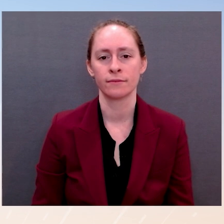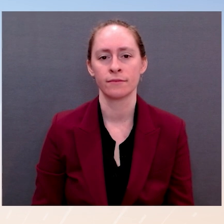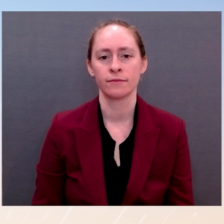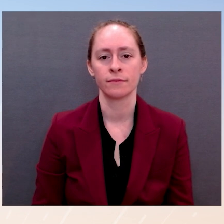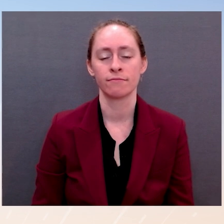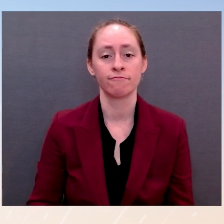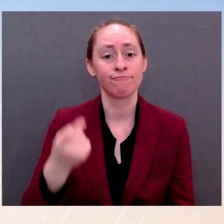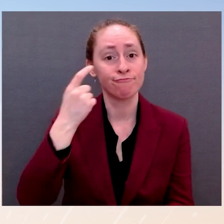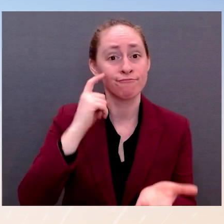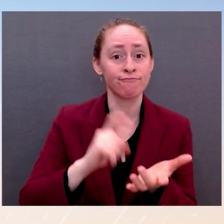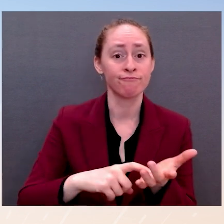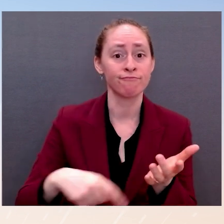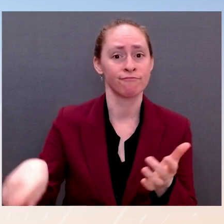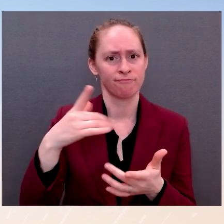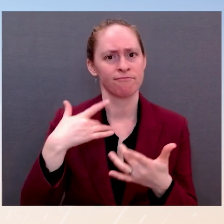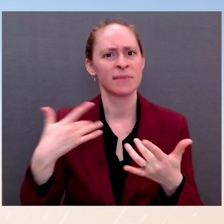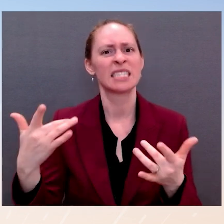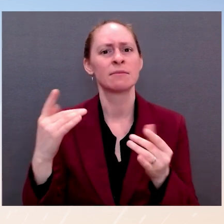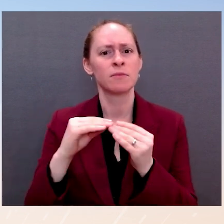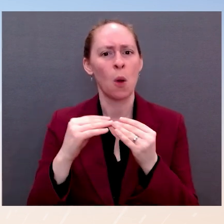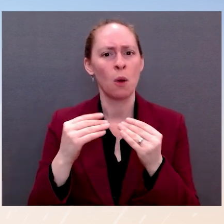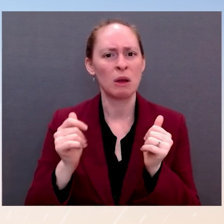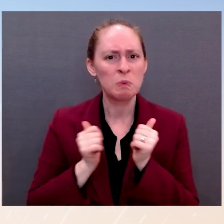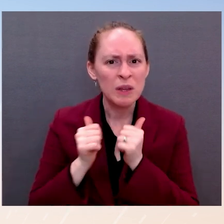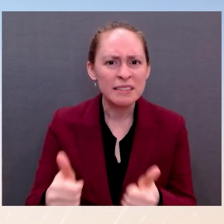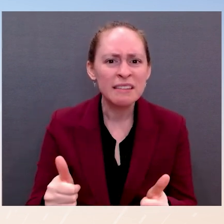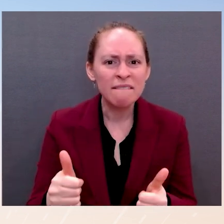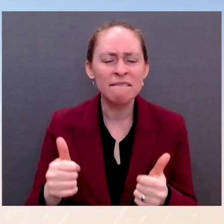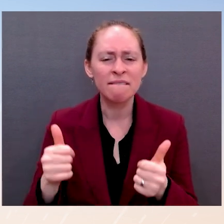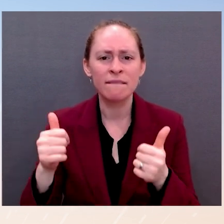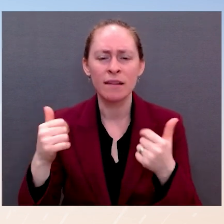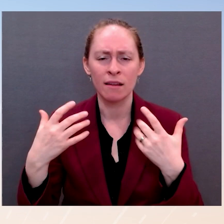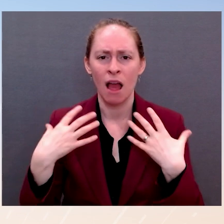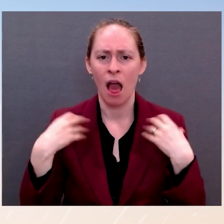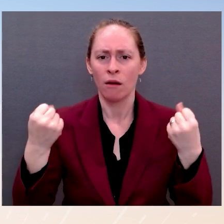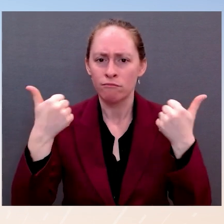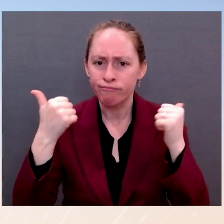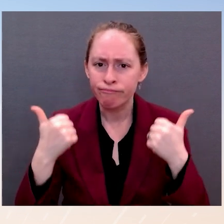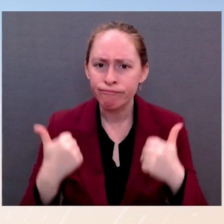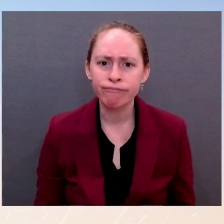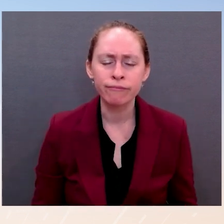and more aggressive disease, and they are also more likely to have cancer subtypes